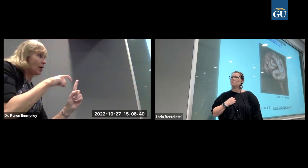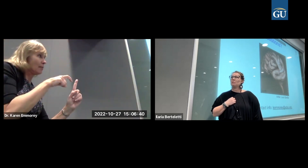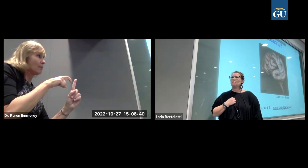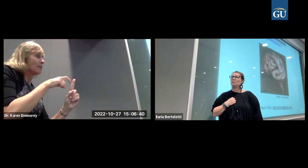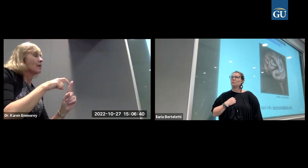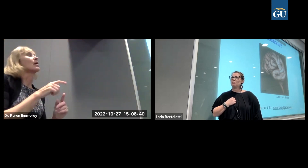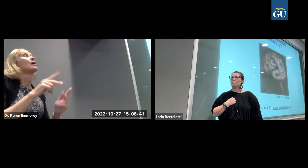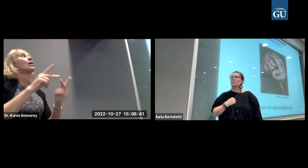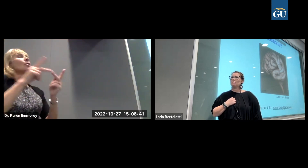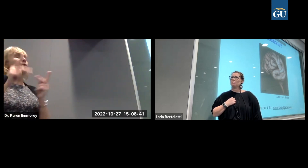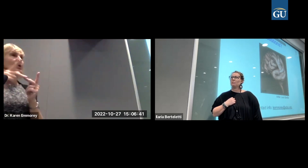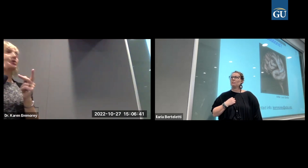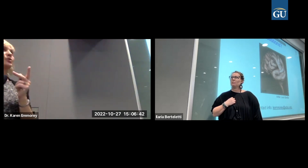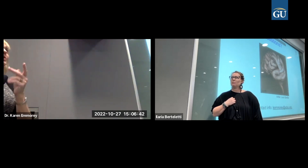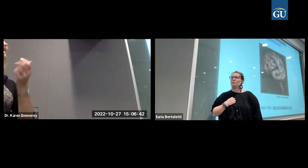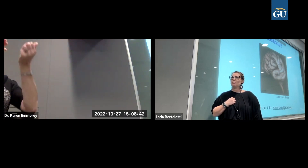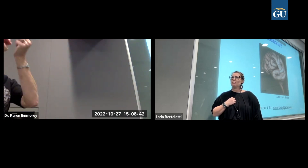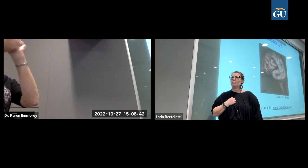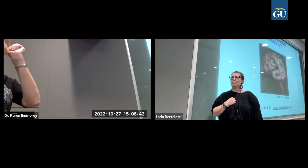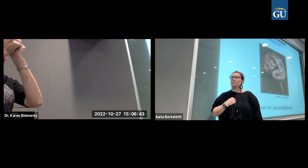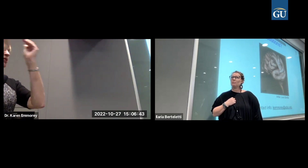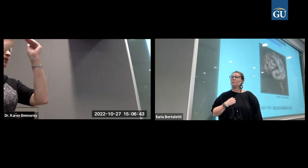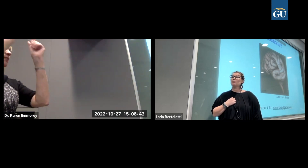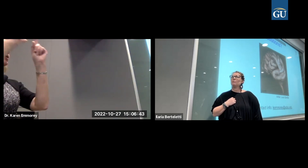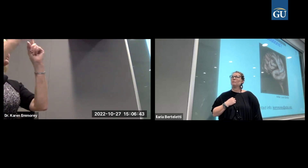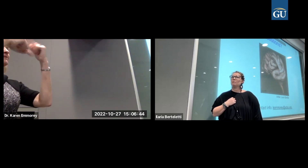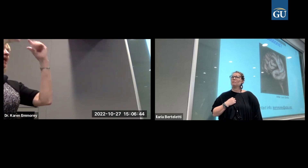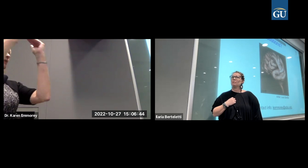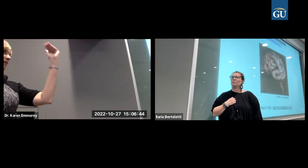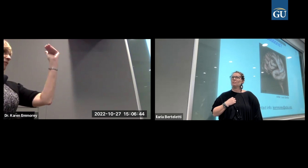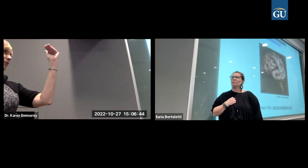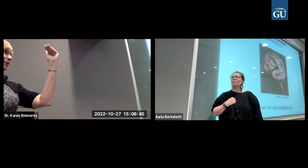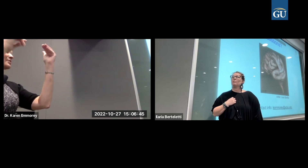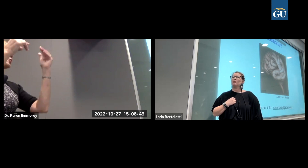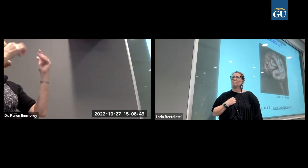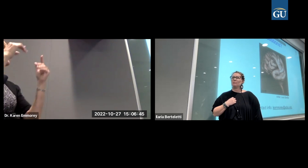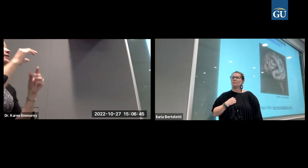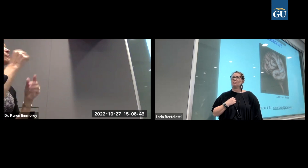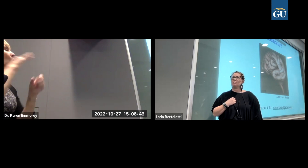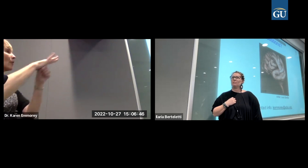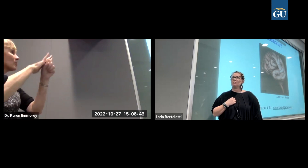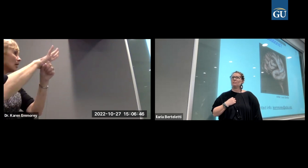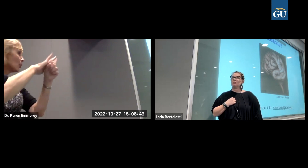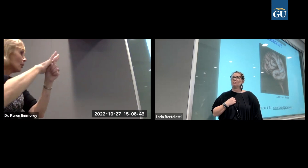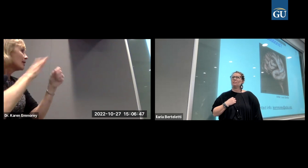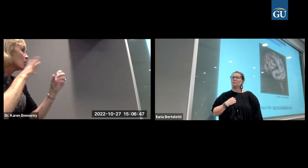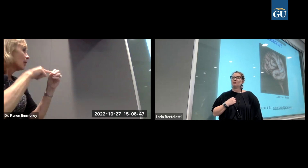like what I was saying for the neighborhoods um or the Graphic Neighborhood density. You see that there's sort of.